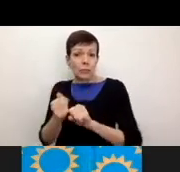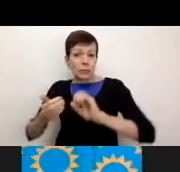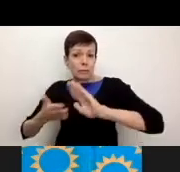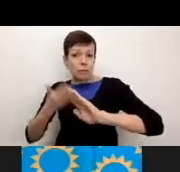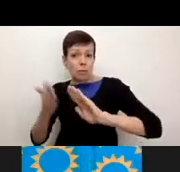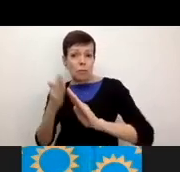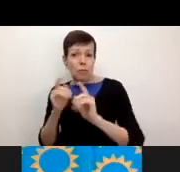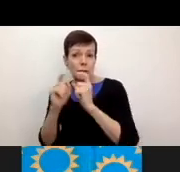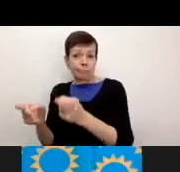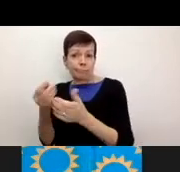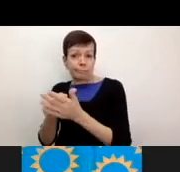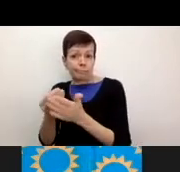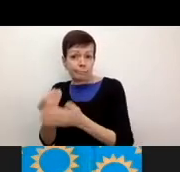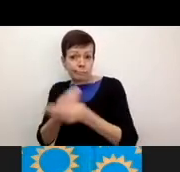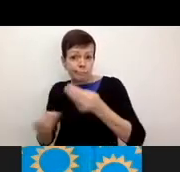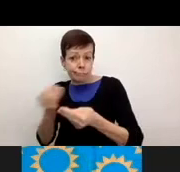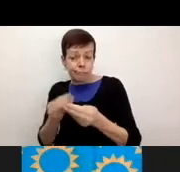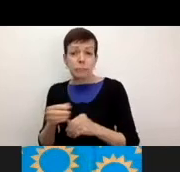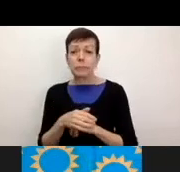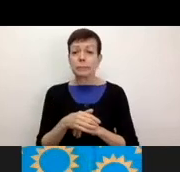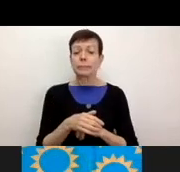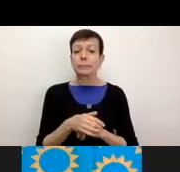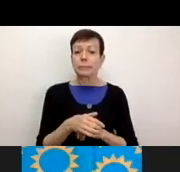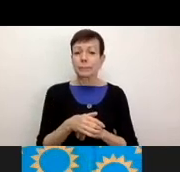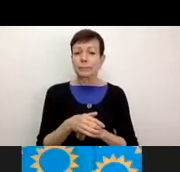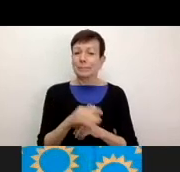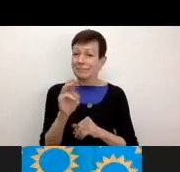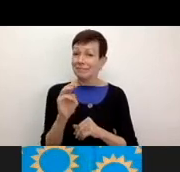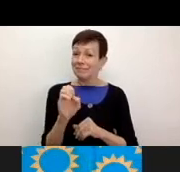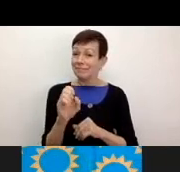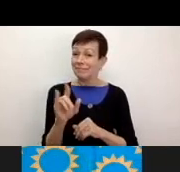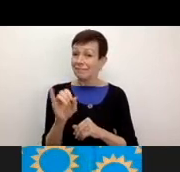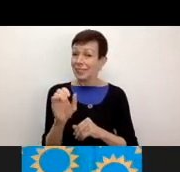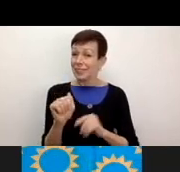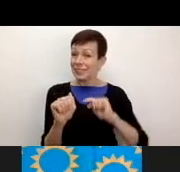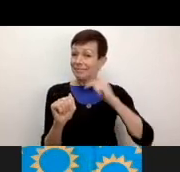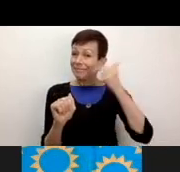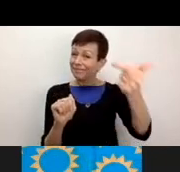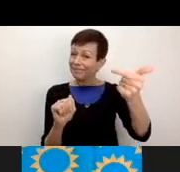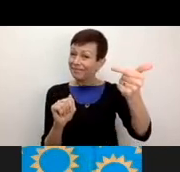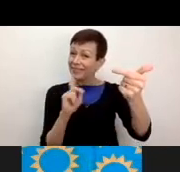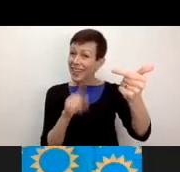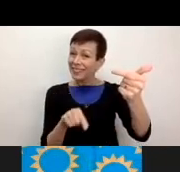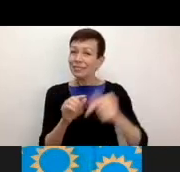So, Melissa, that's another question for you my friend. Ah yes.